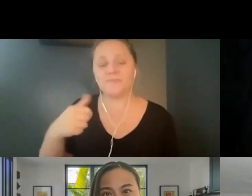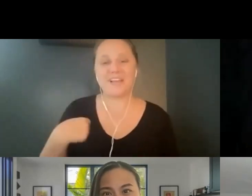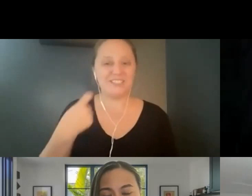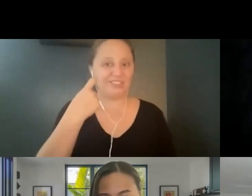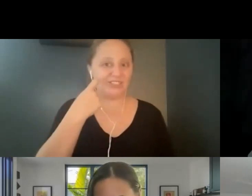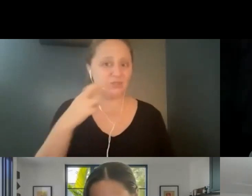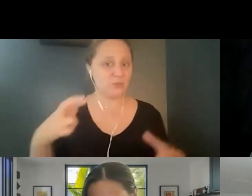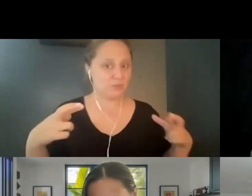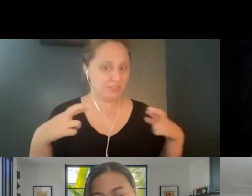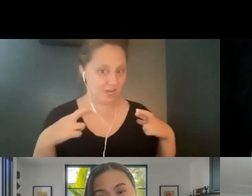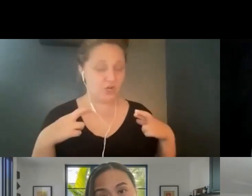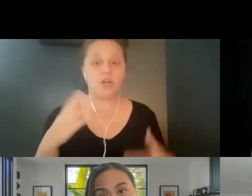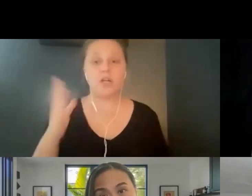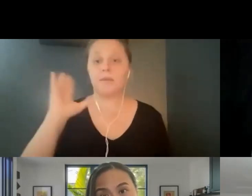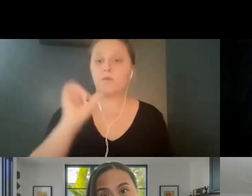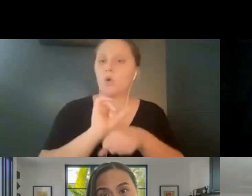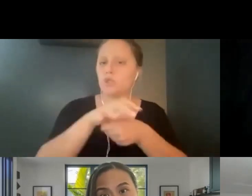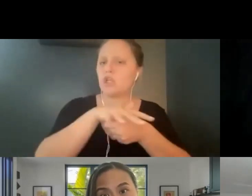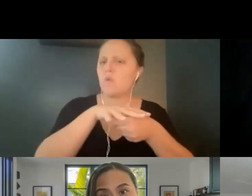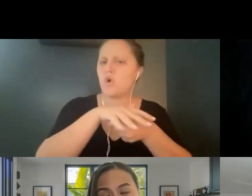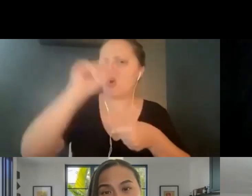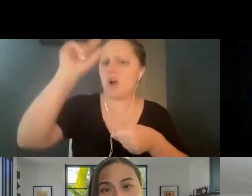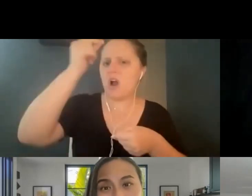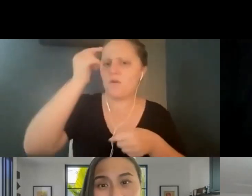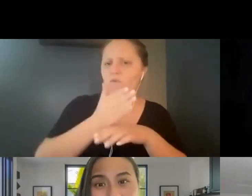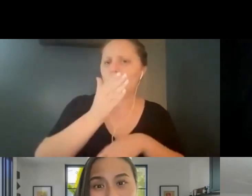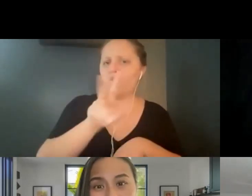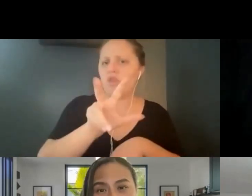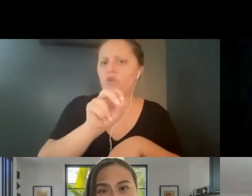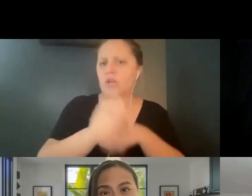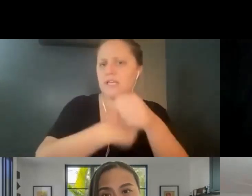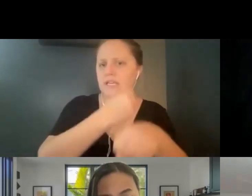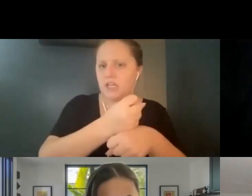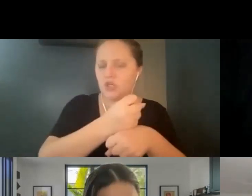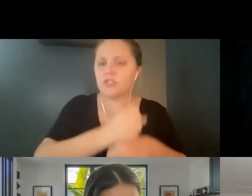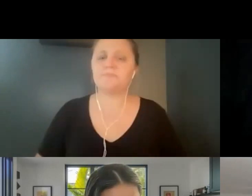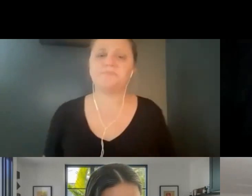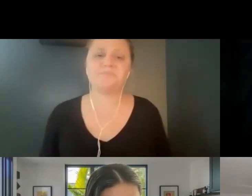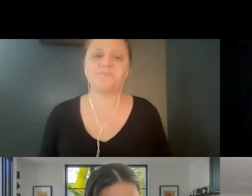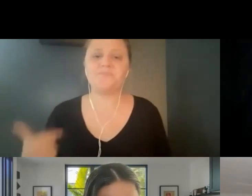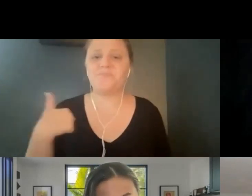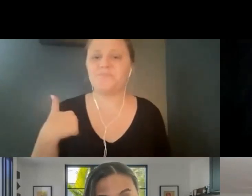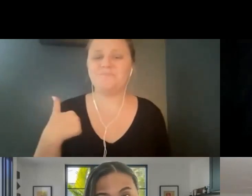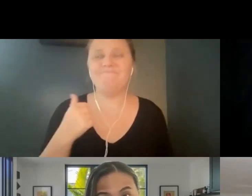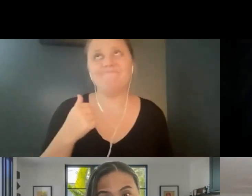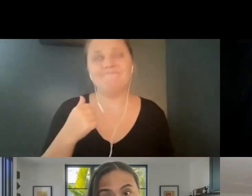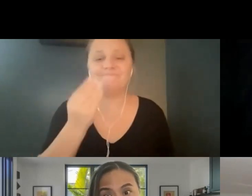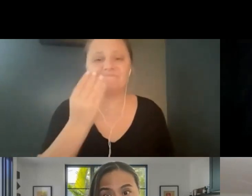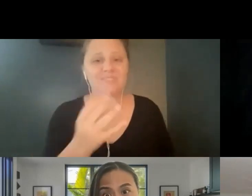I worked in local government for over 30 years. I was not always in the field of